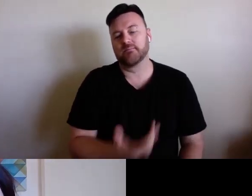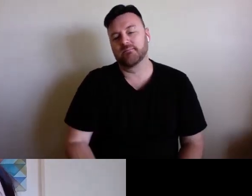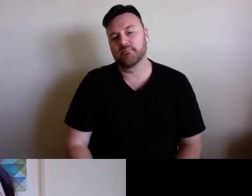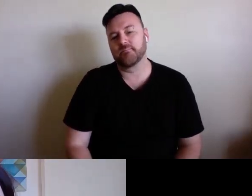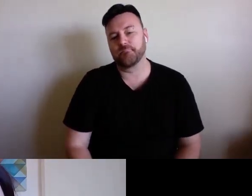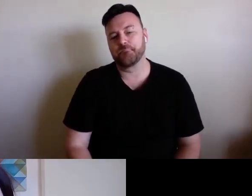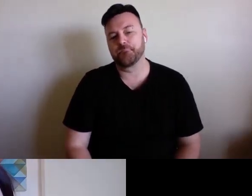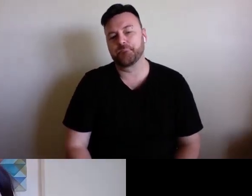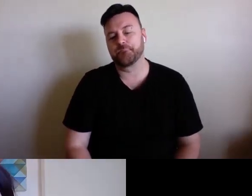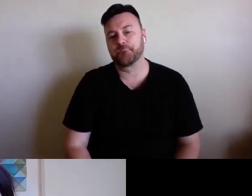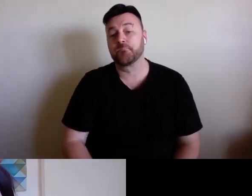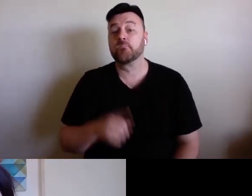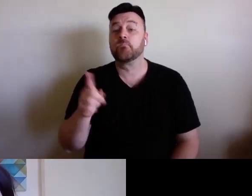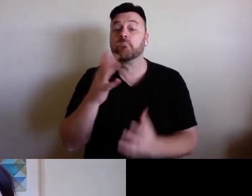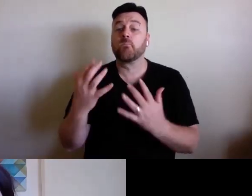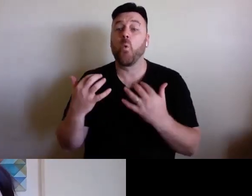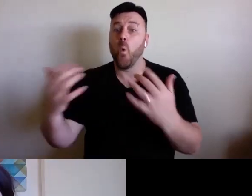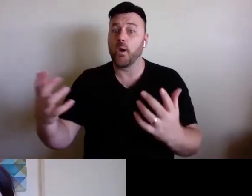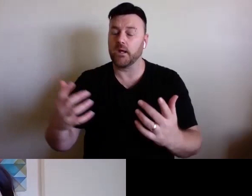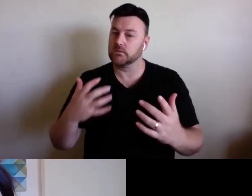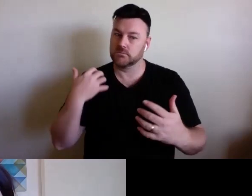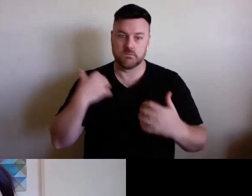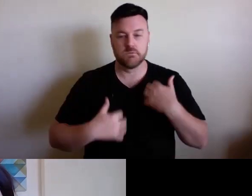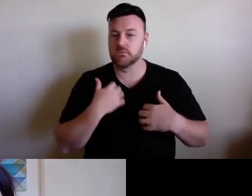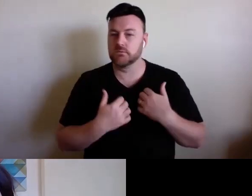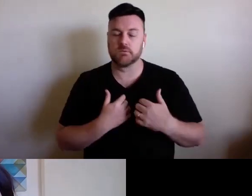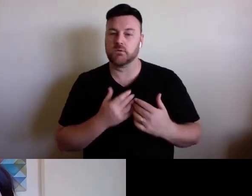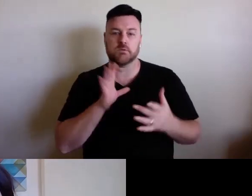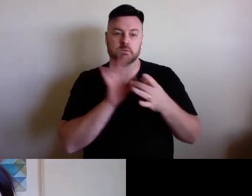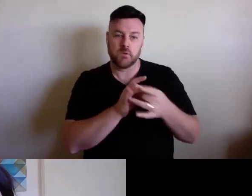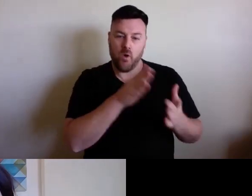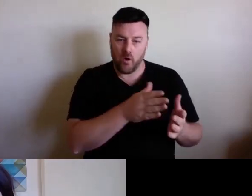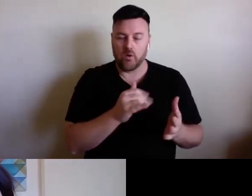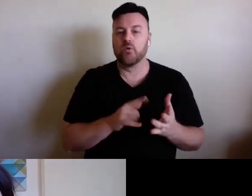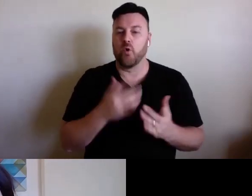then take it online. In the lockdown, they've developed